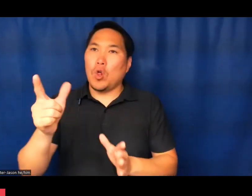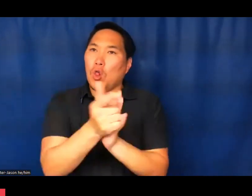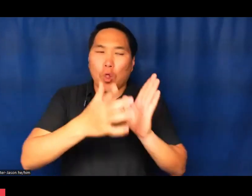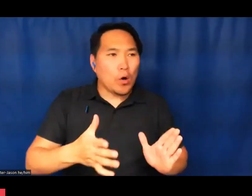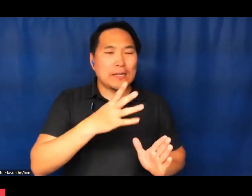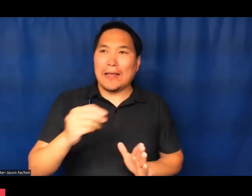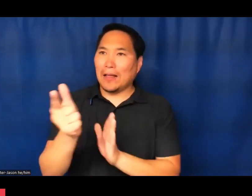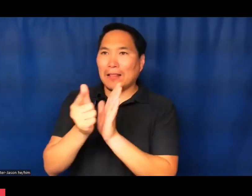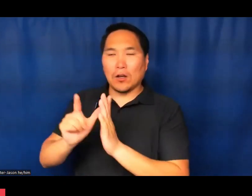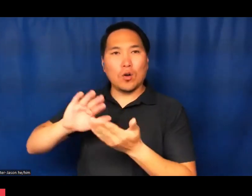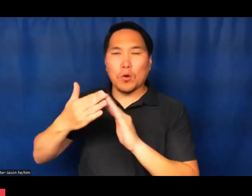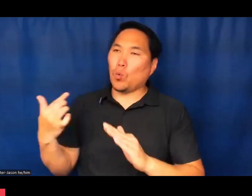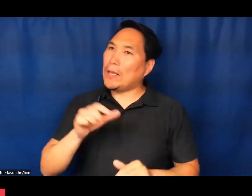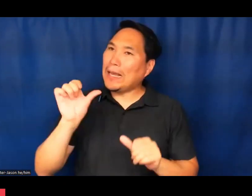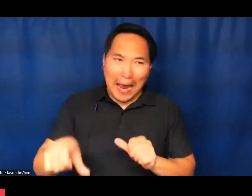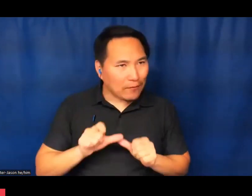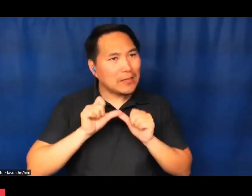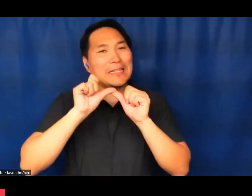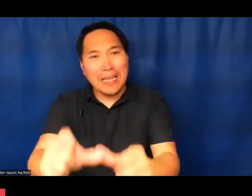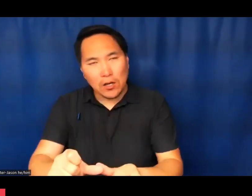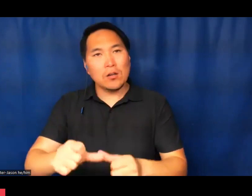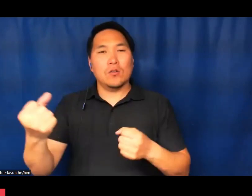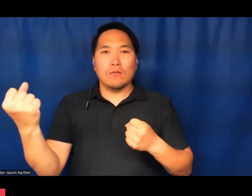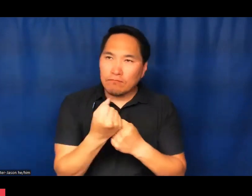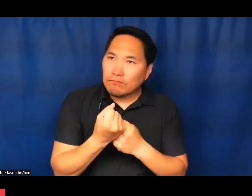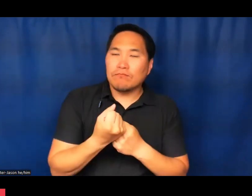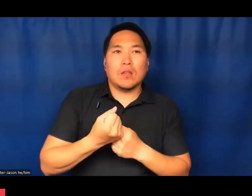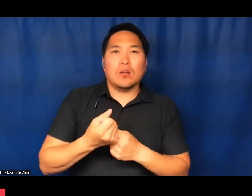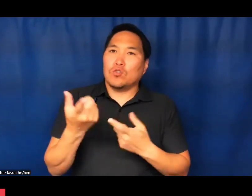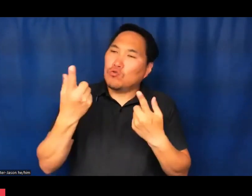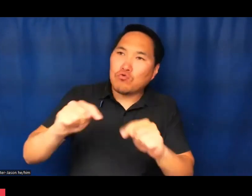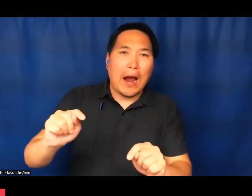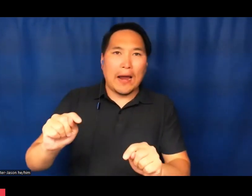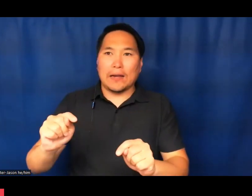We have to continue the battle for the Voting Rights Act and we to keep trying to ensure